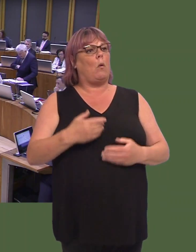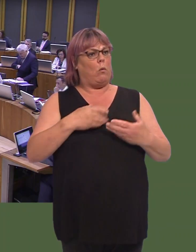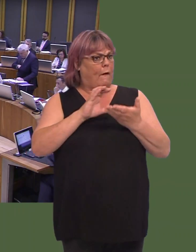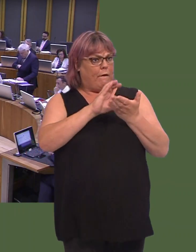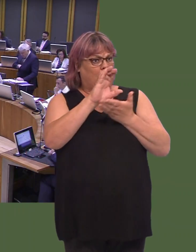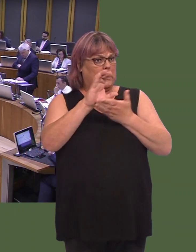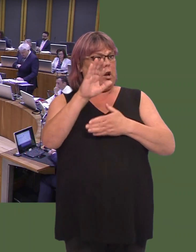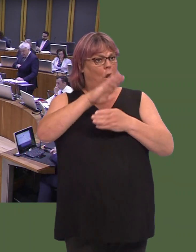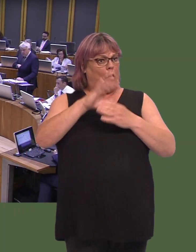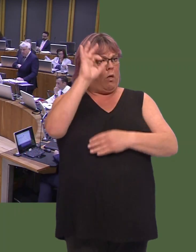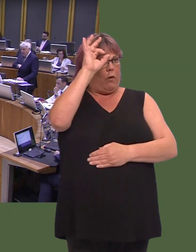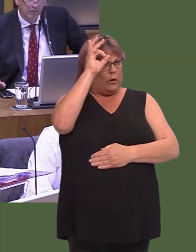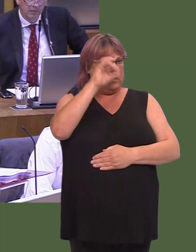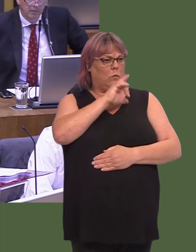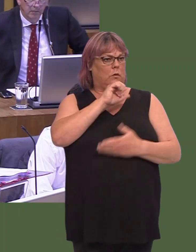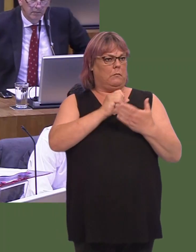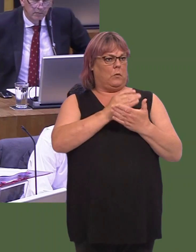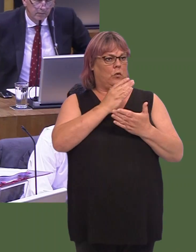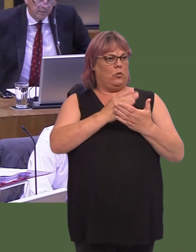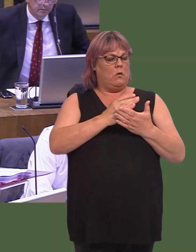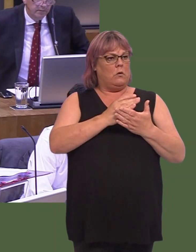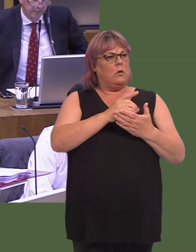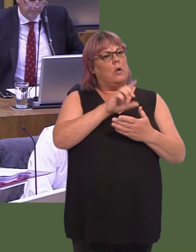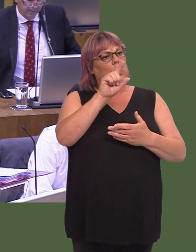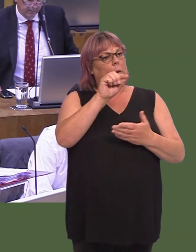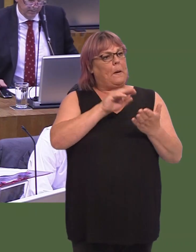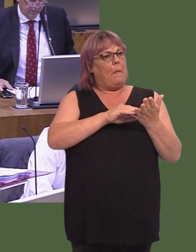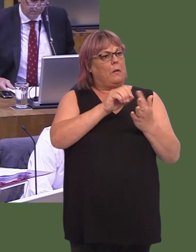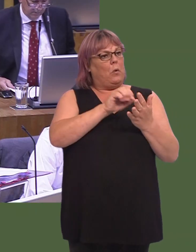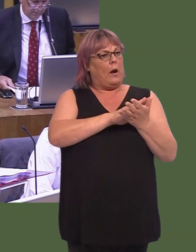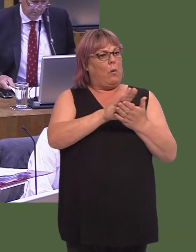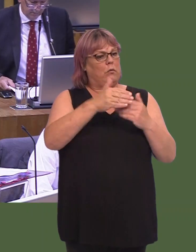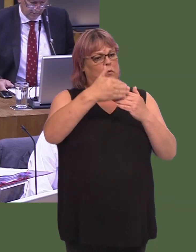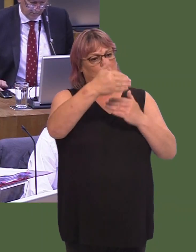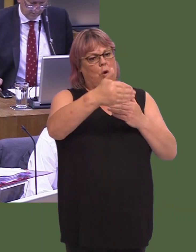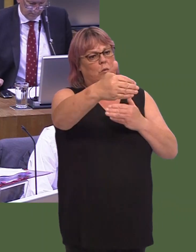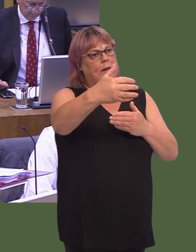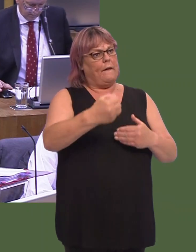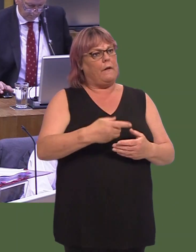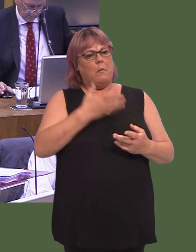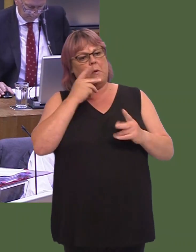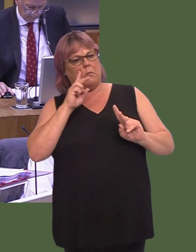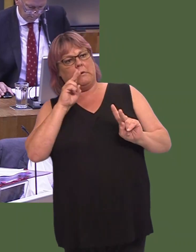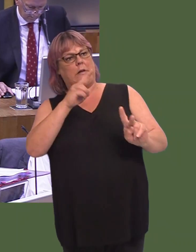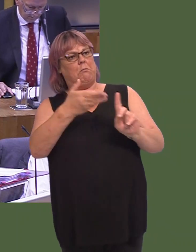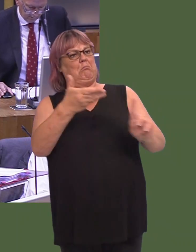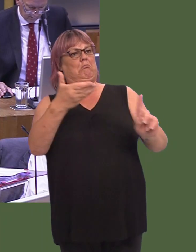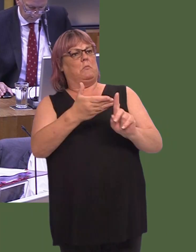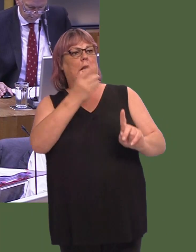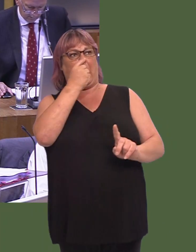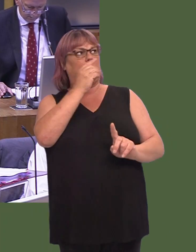any lacunae in the law at the moment, or whether there's a failure to use enforcement procedures, and, if so, why. And then, finally, I wonder if we could have an update on where is the legislation to extend part 2 of the Nurse Staffing Levels Act (Wales) 2016. This was promised in this Assembly. I see from the statement on the legislative programme today that it's not included. This Assembly is running out of time, so I think the least we could expect is a timetable for that.